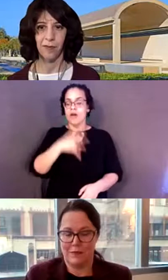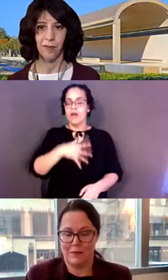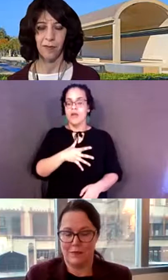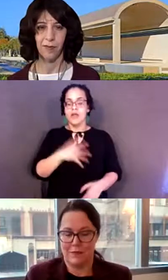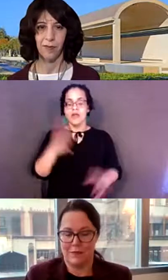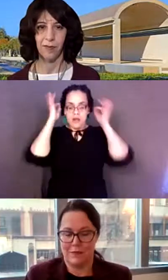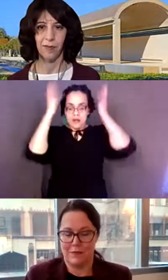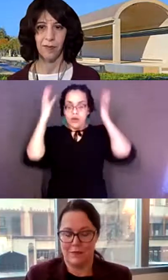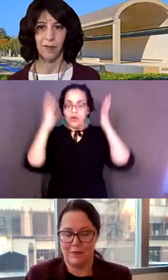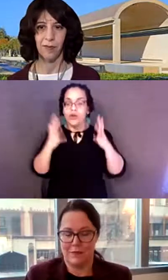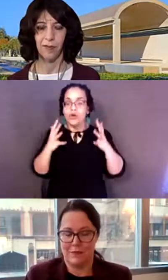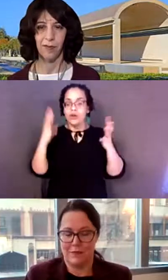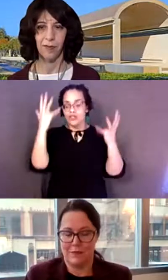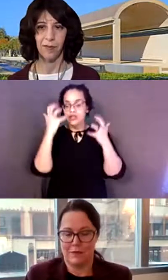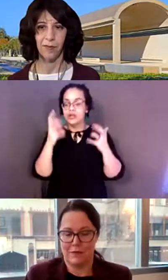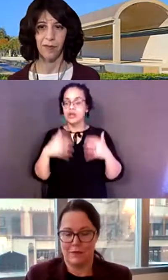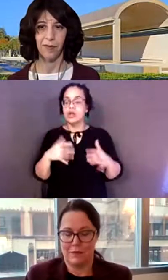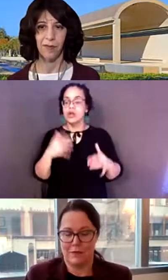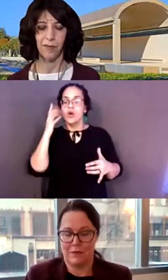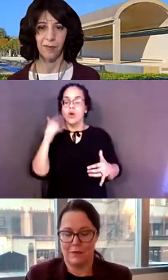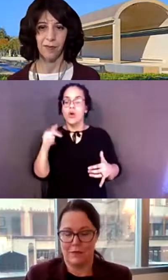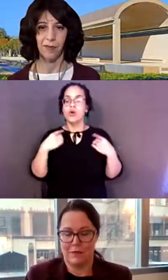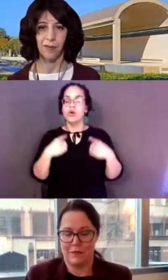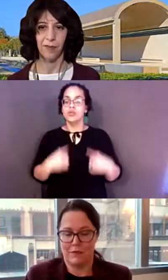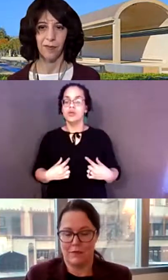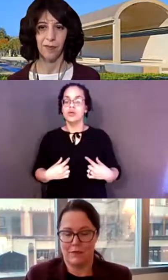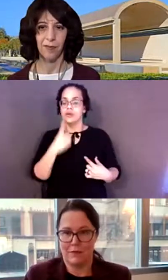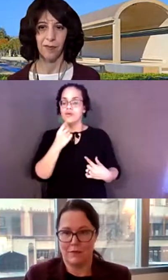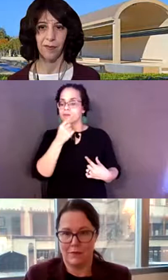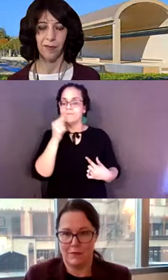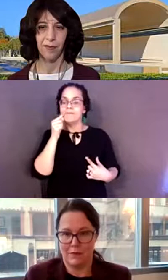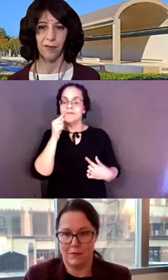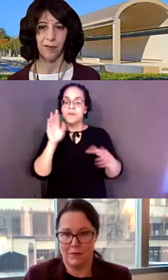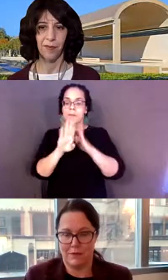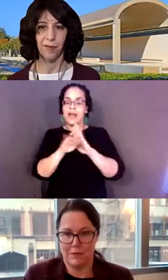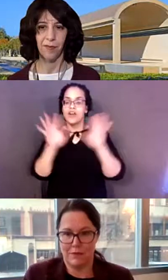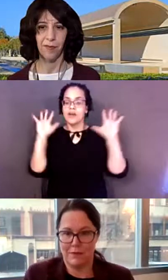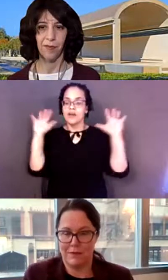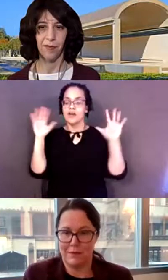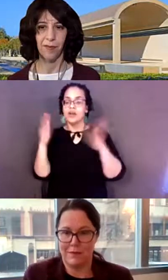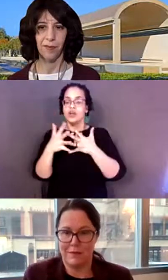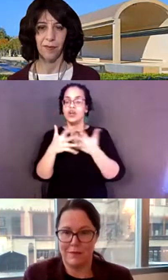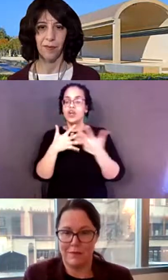gold sweater, red lipstick and a gray background.